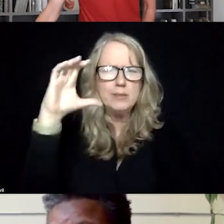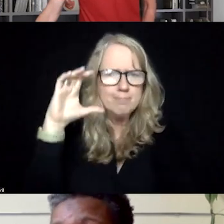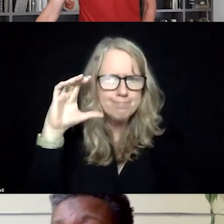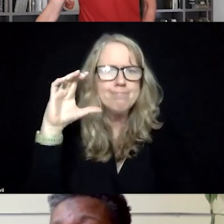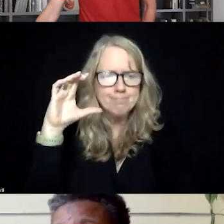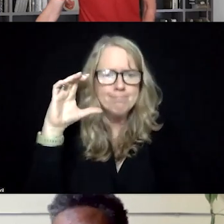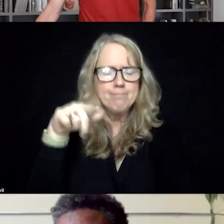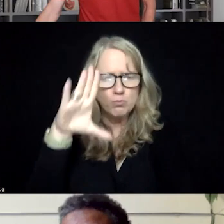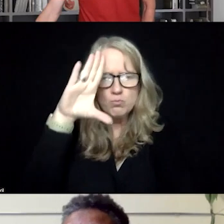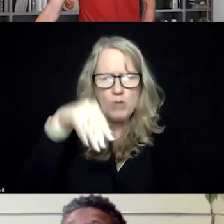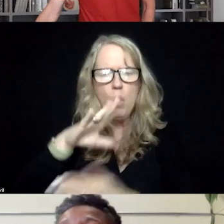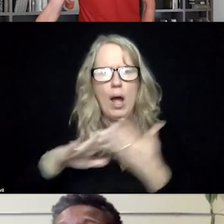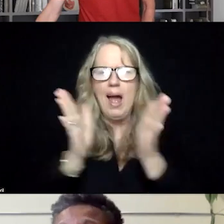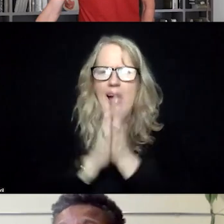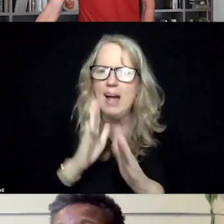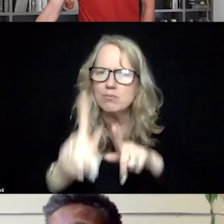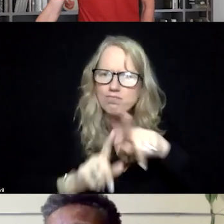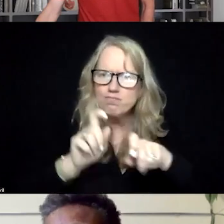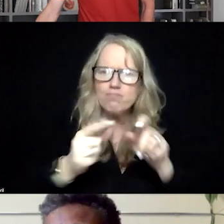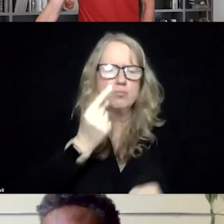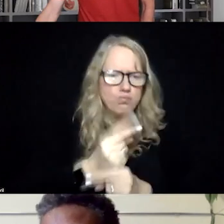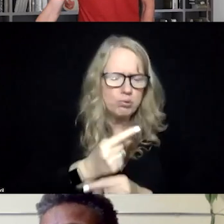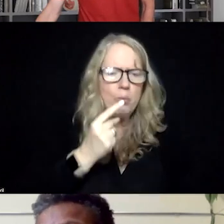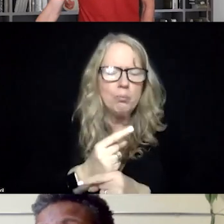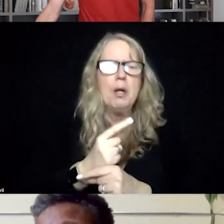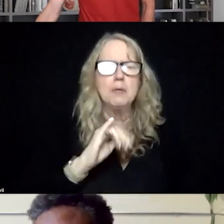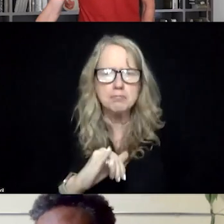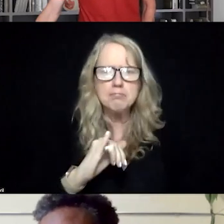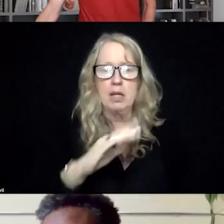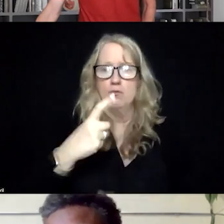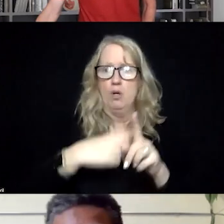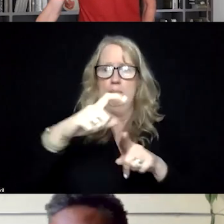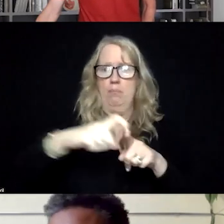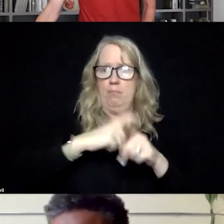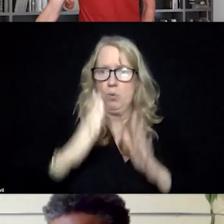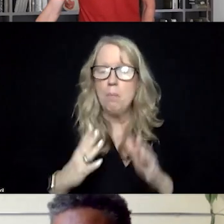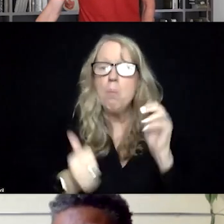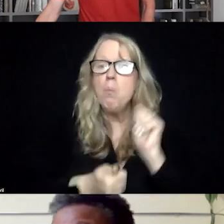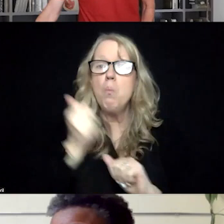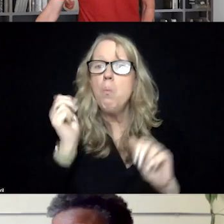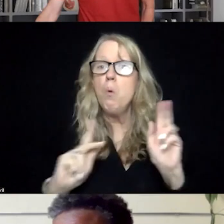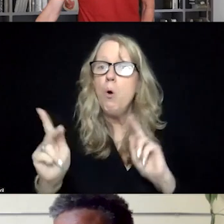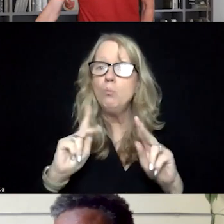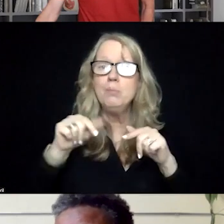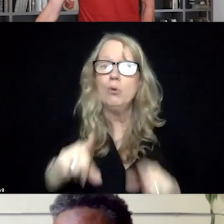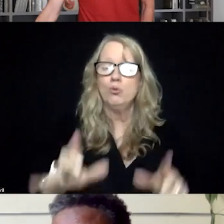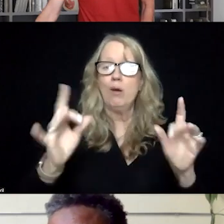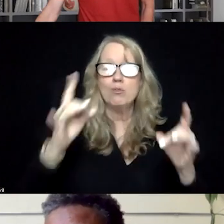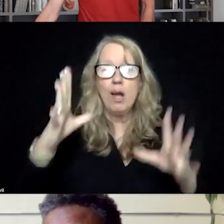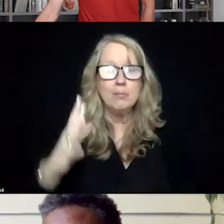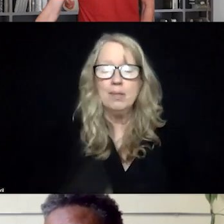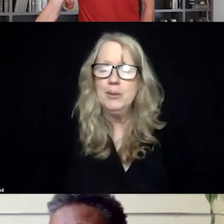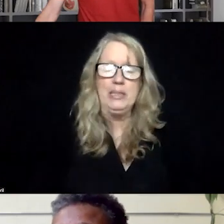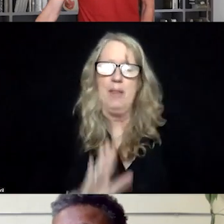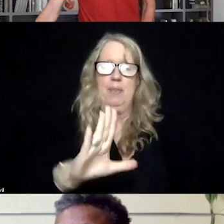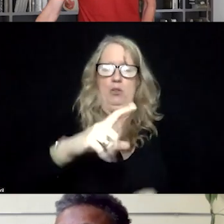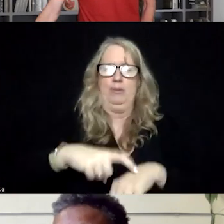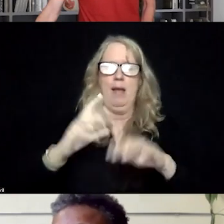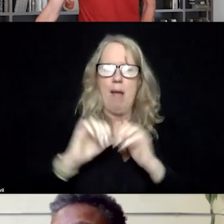KNOW HOW TO ASK THE APPROPRIATE QUESTIONS OF THE CALLER. BASED ON